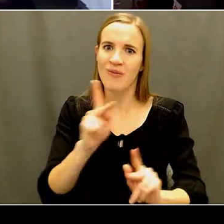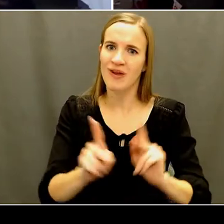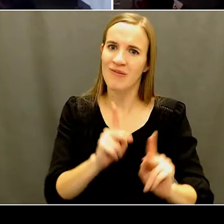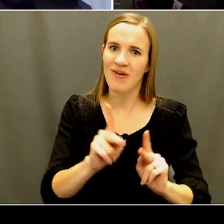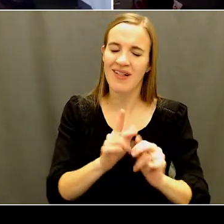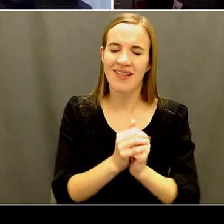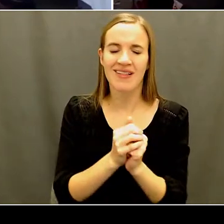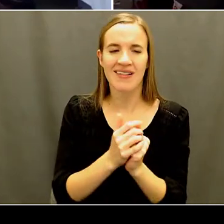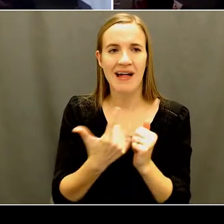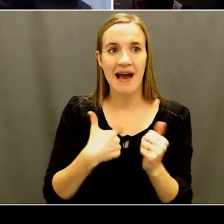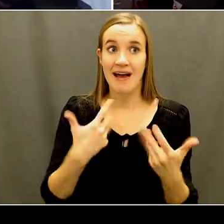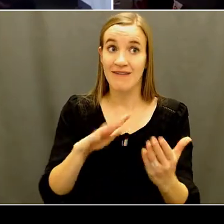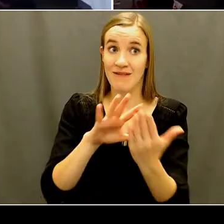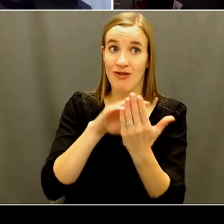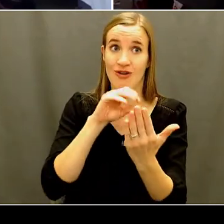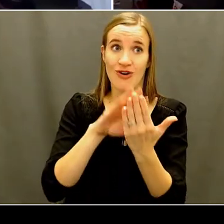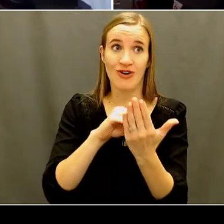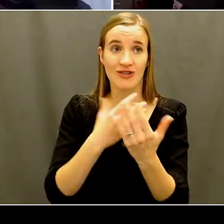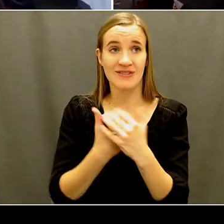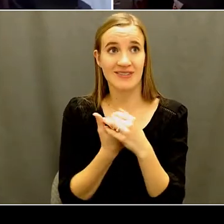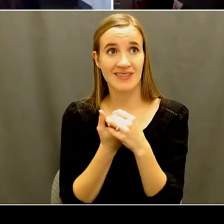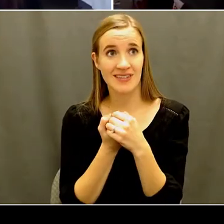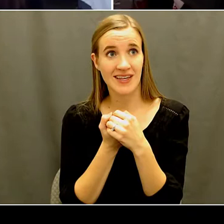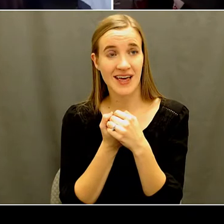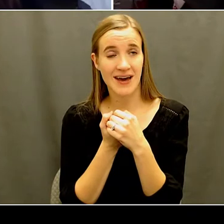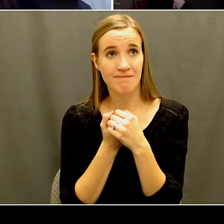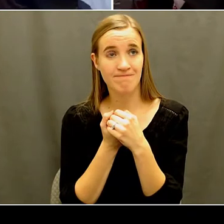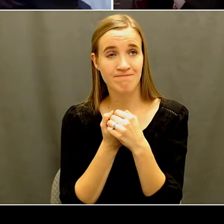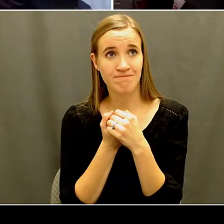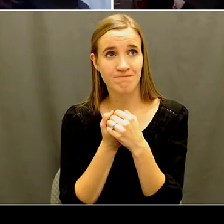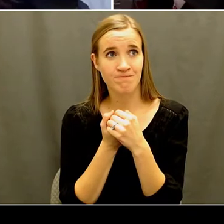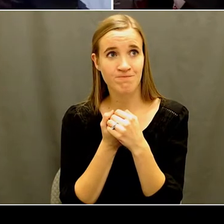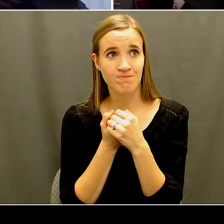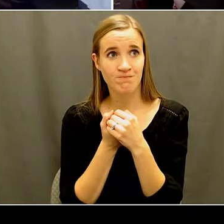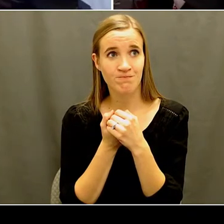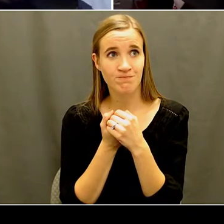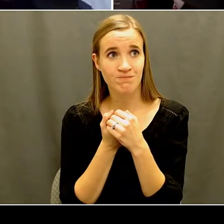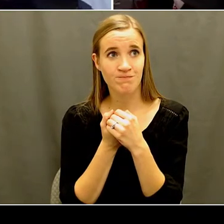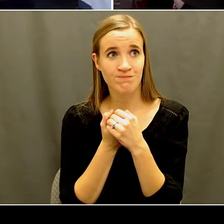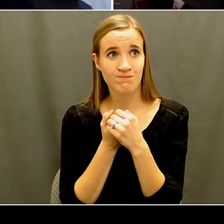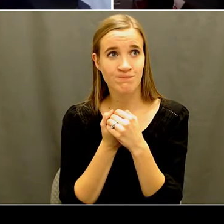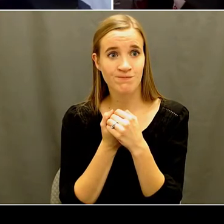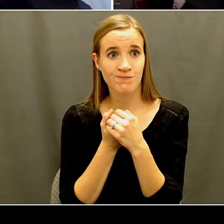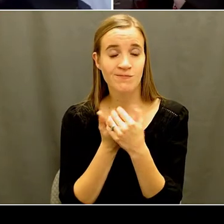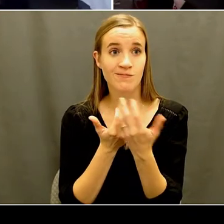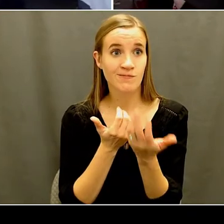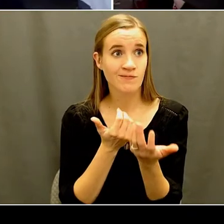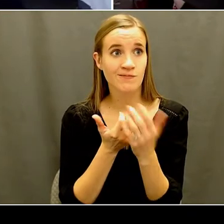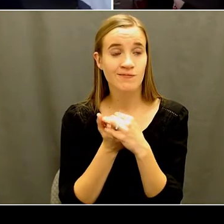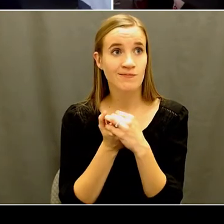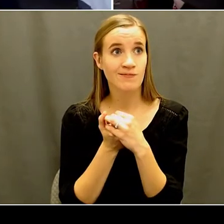And sometimes having what it takes means finding the right people to help you. It doesn't mean that you have to do everything yourself. Like